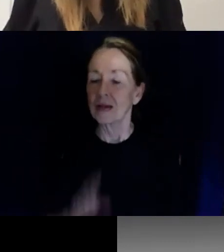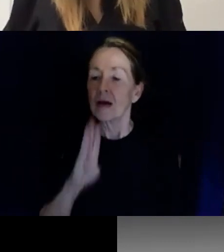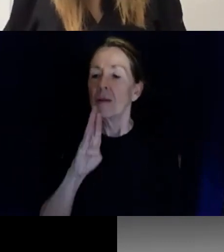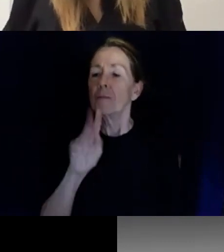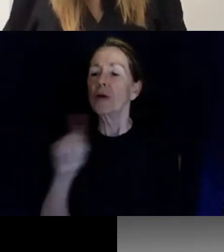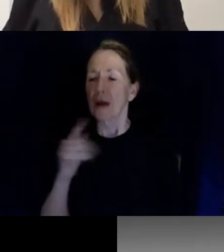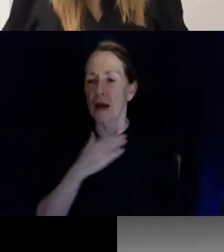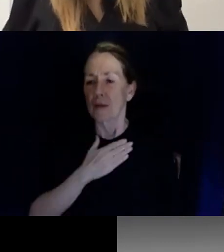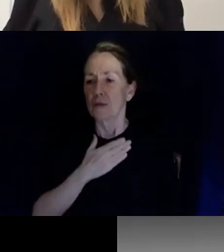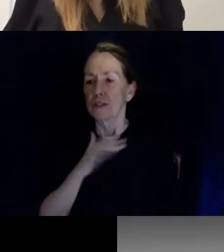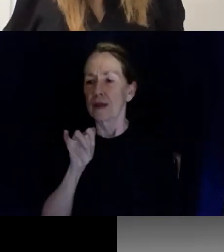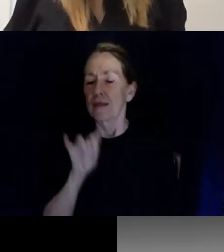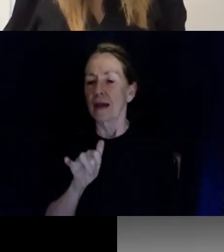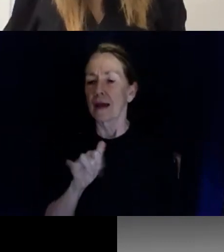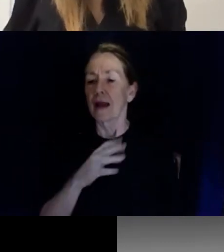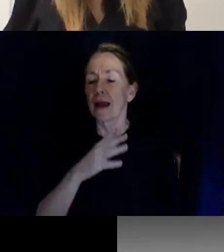I LOOK FORWARD TO SEEING HOW HSTP CAN BE A PART OF THAT, TOO.